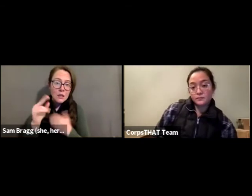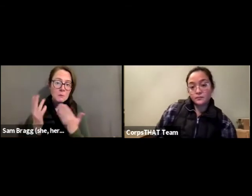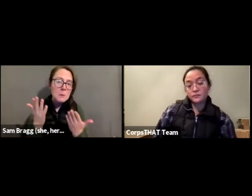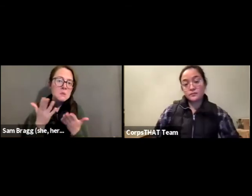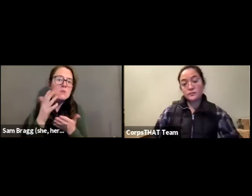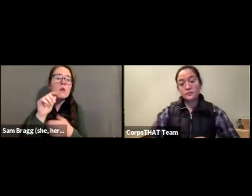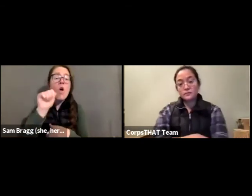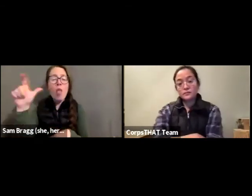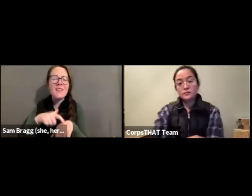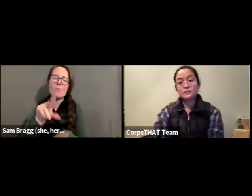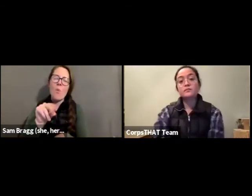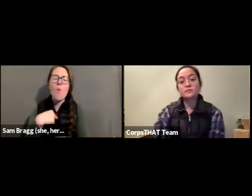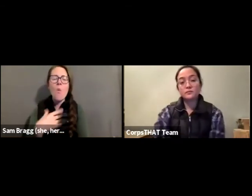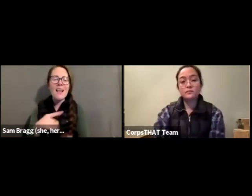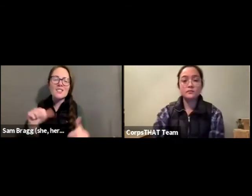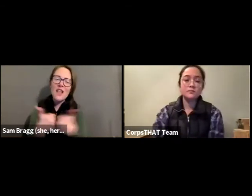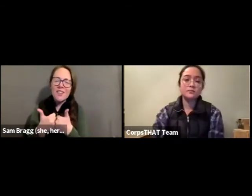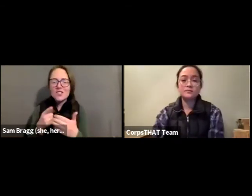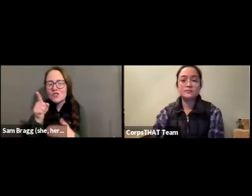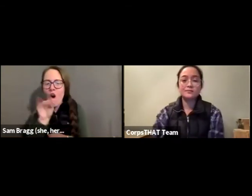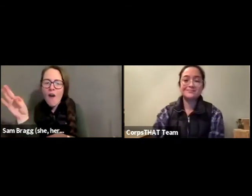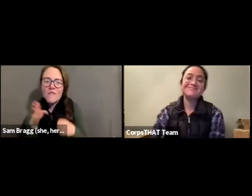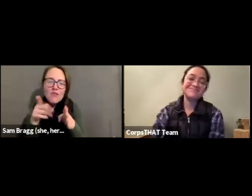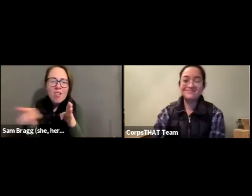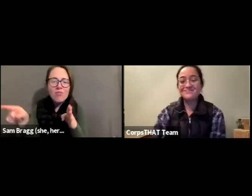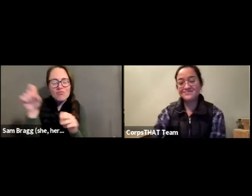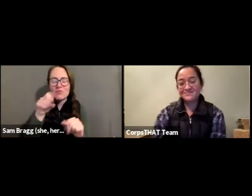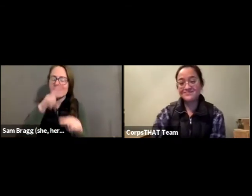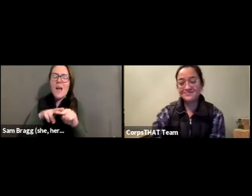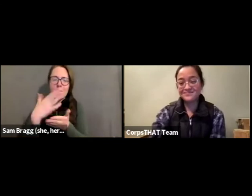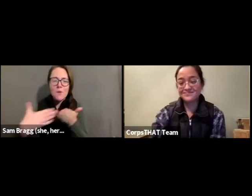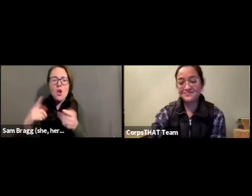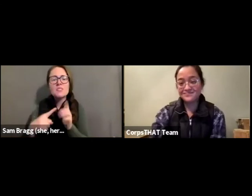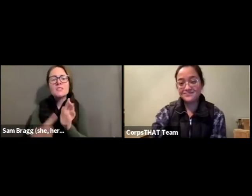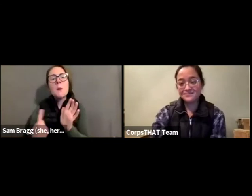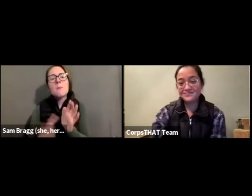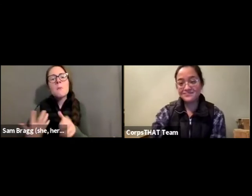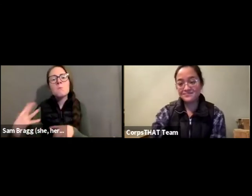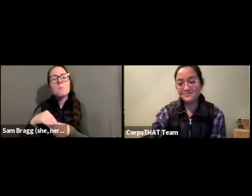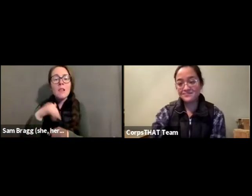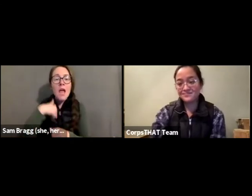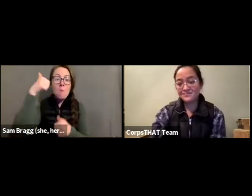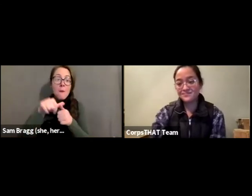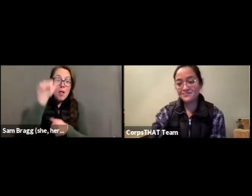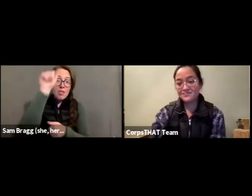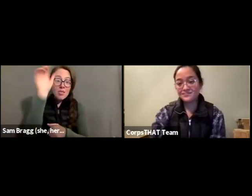when maybe there's some flat terrain there there's it's just sort of challenging if it's not you know